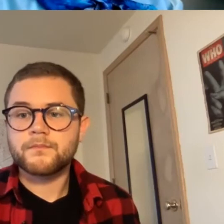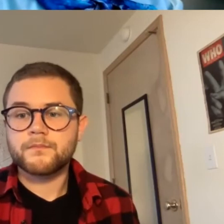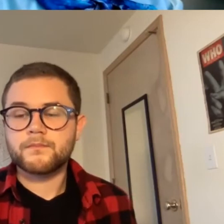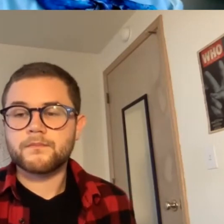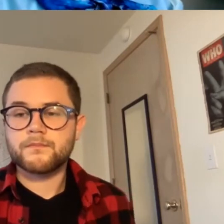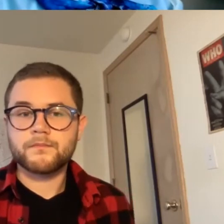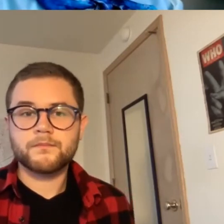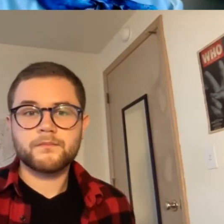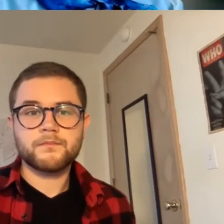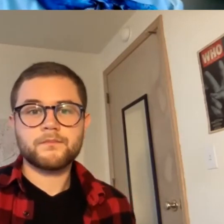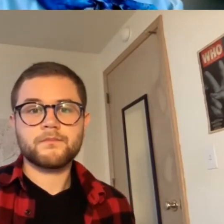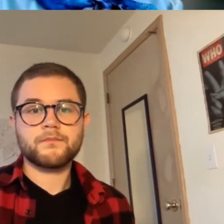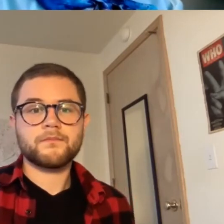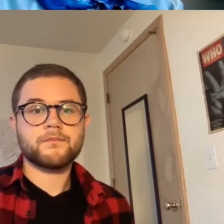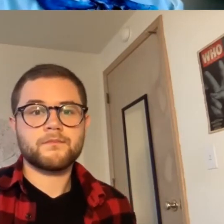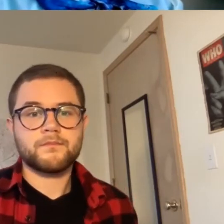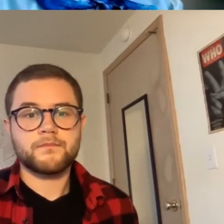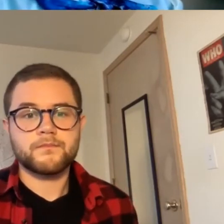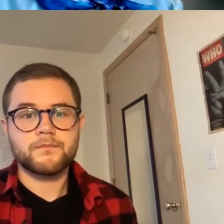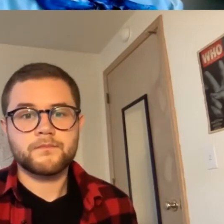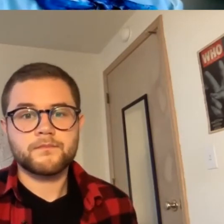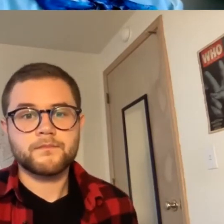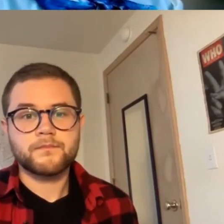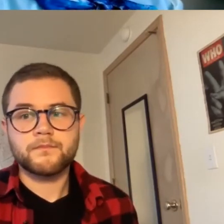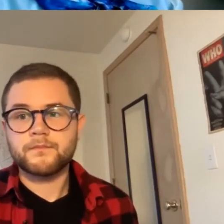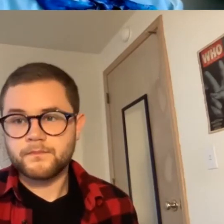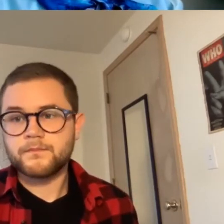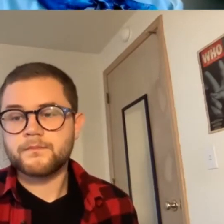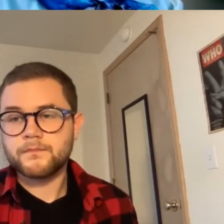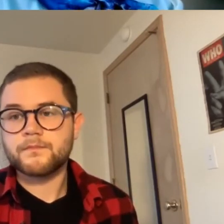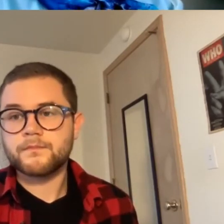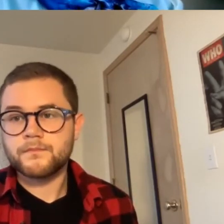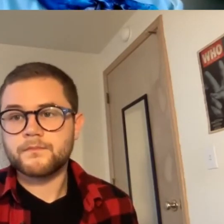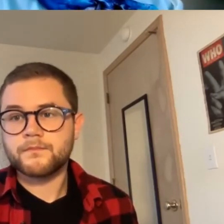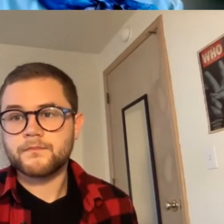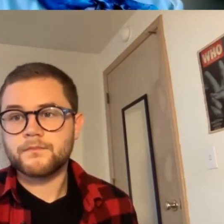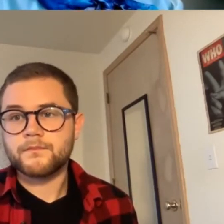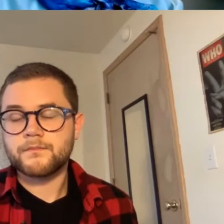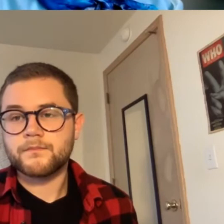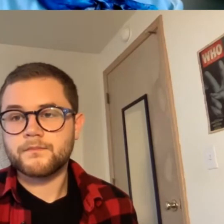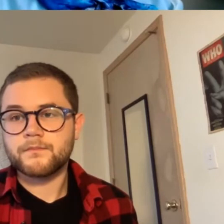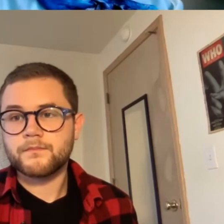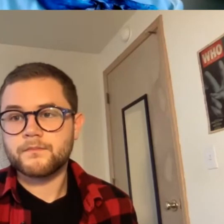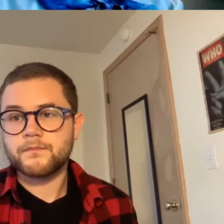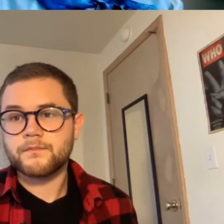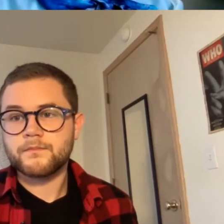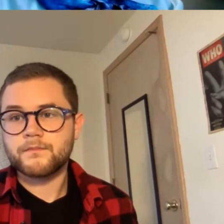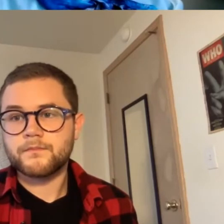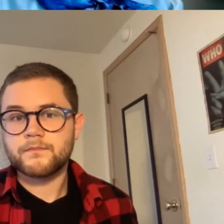surveys of kids in school. Someone did ask about The Pride Study,